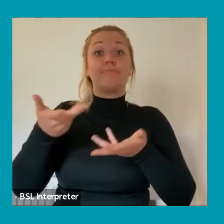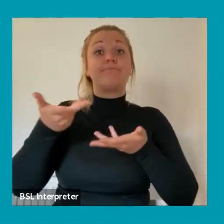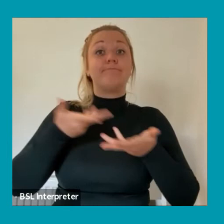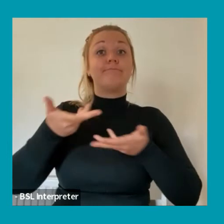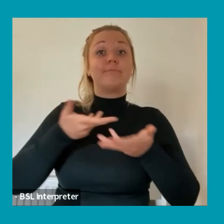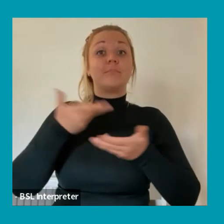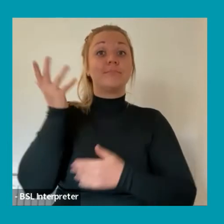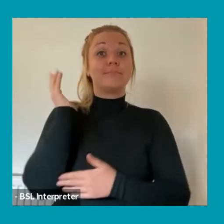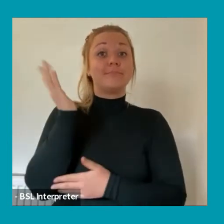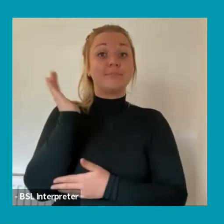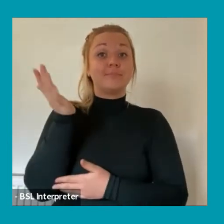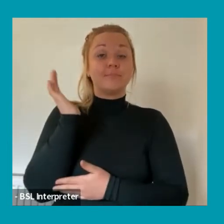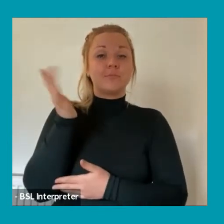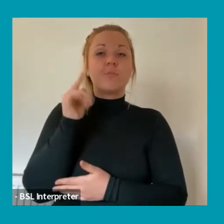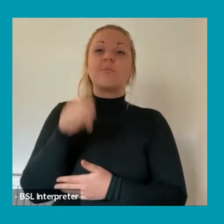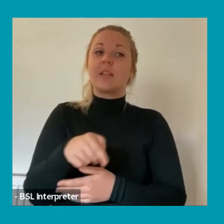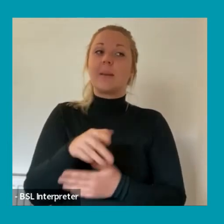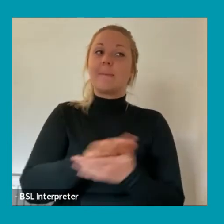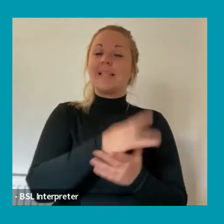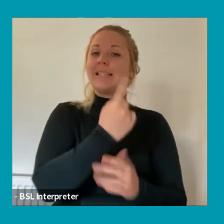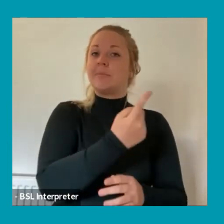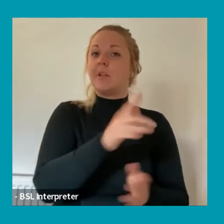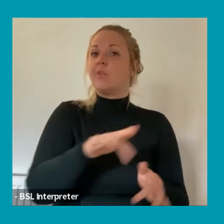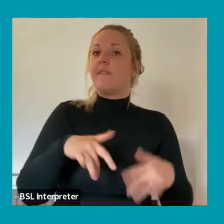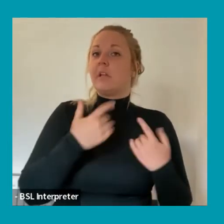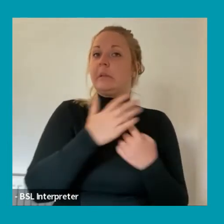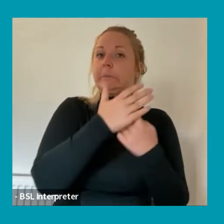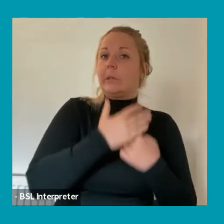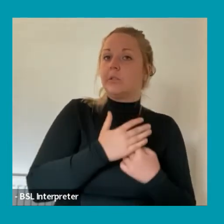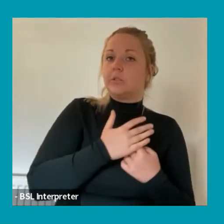I think also the amount of awareness sessions that you do.